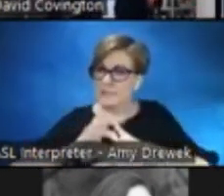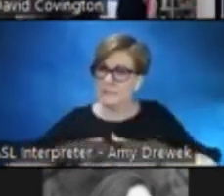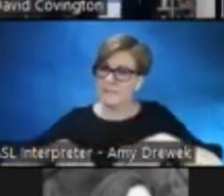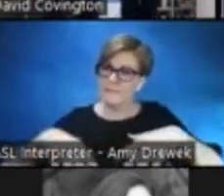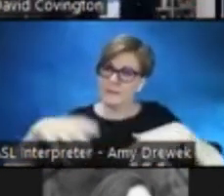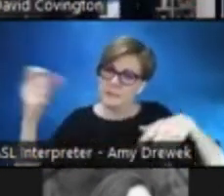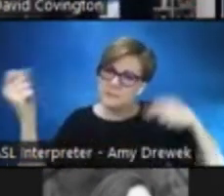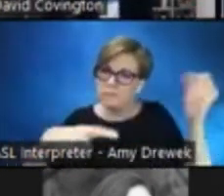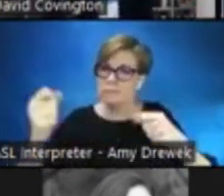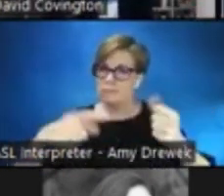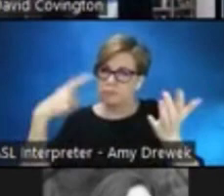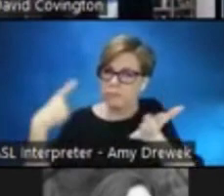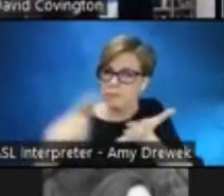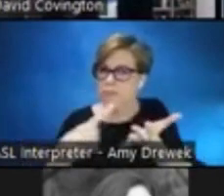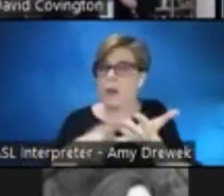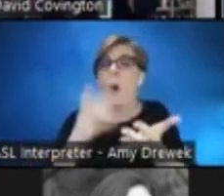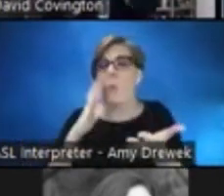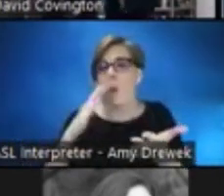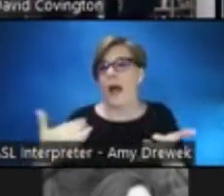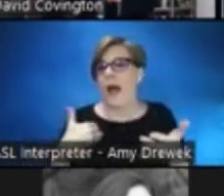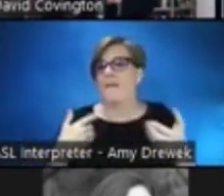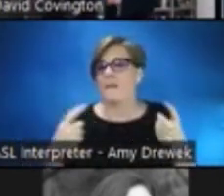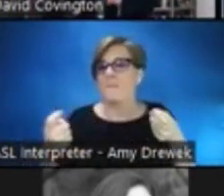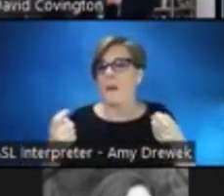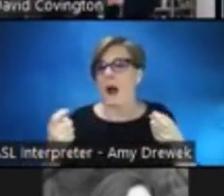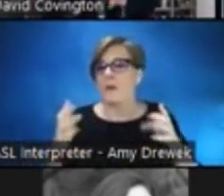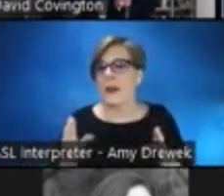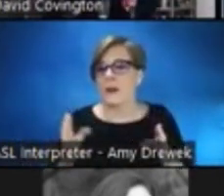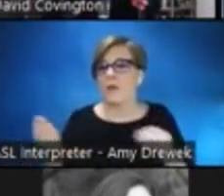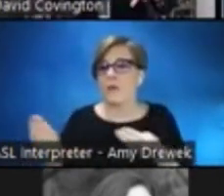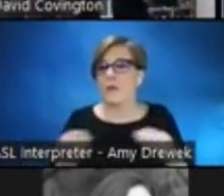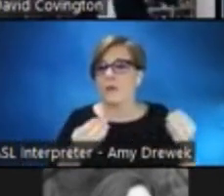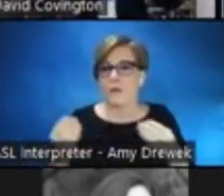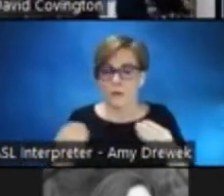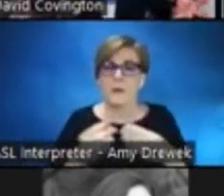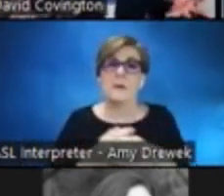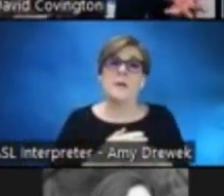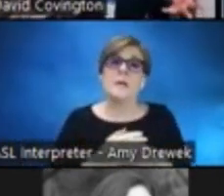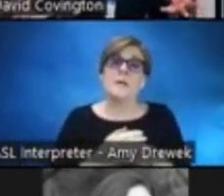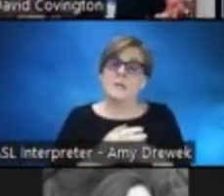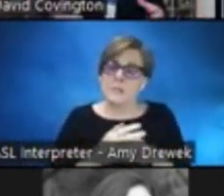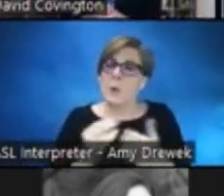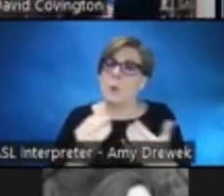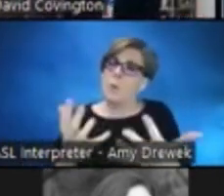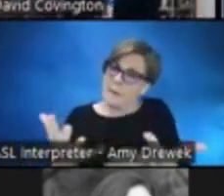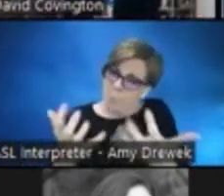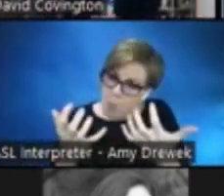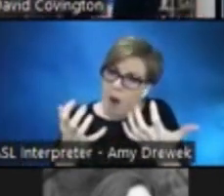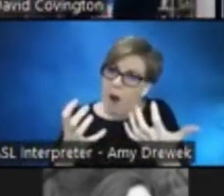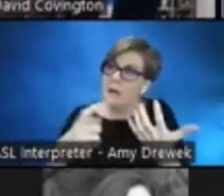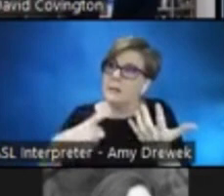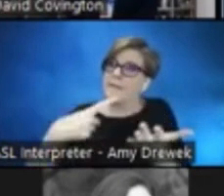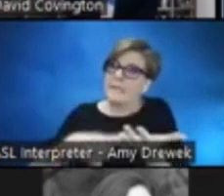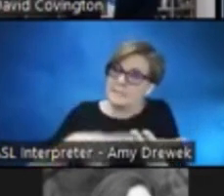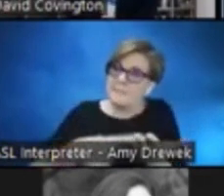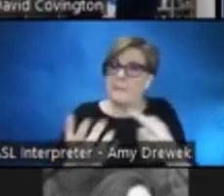WE ARE LOOKING FOR DEBATES THAT HELP US EXPLORE A TOPIC.